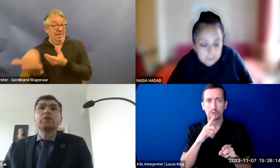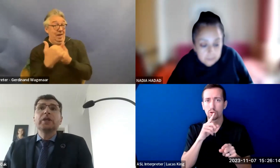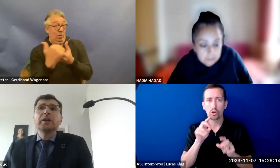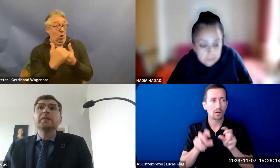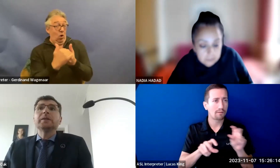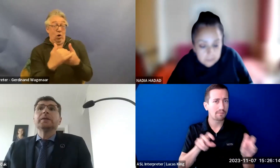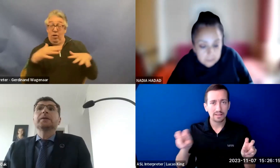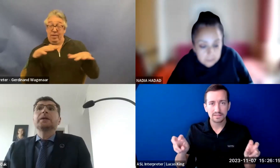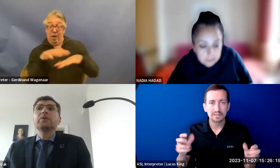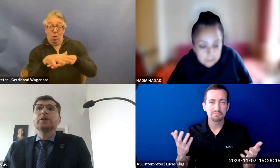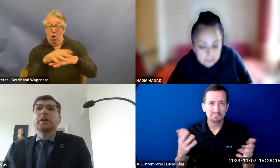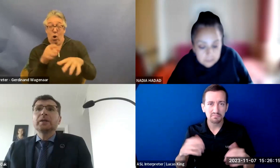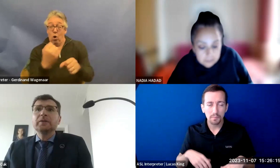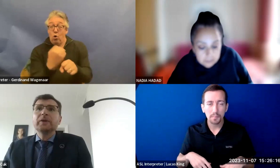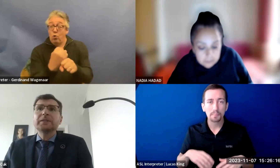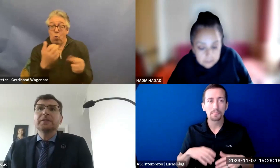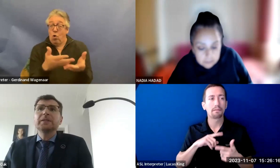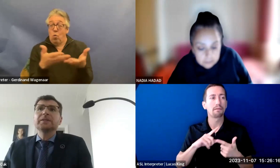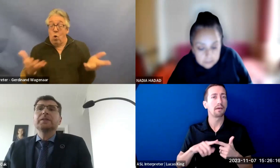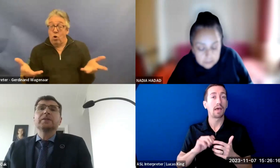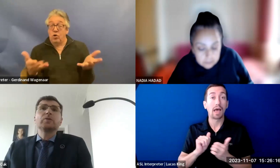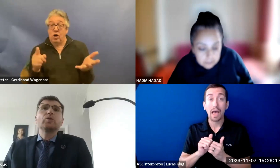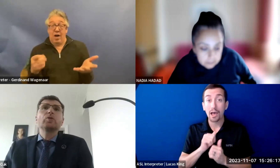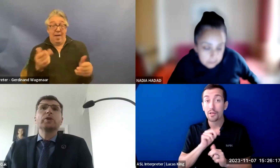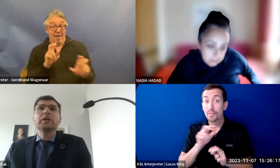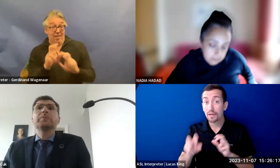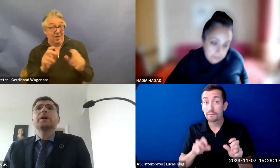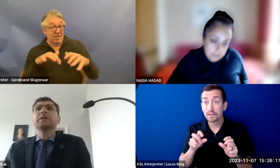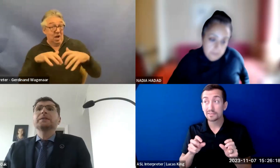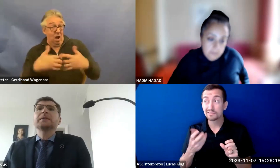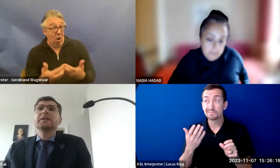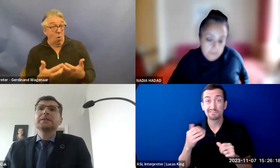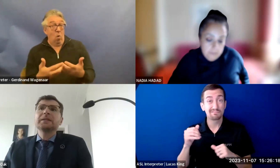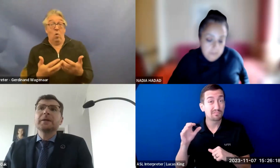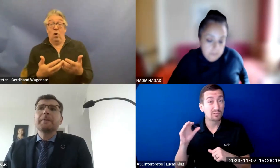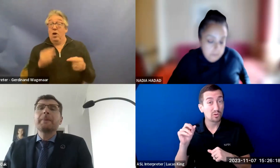how they are investing (is it core?), etc.